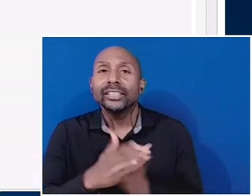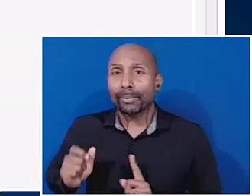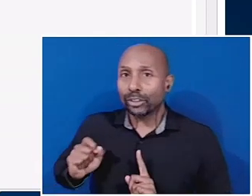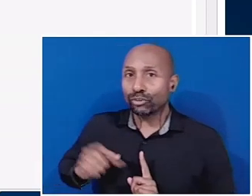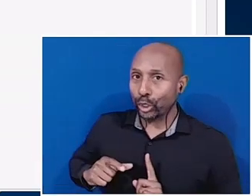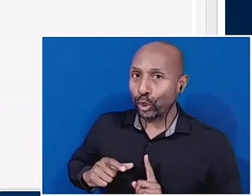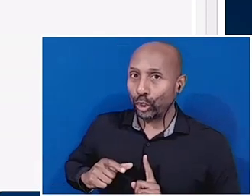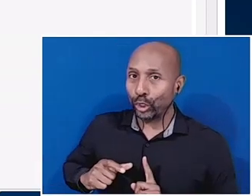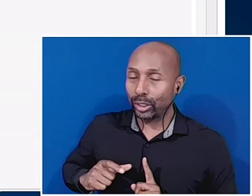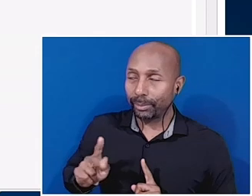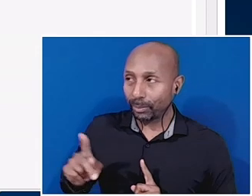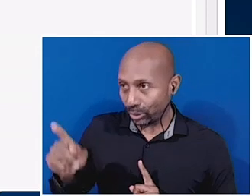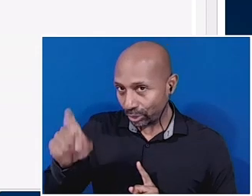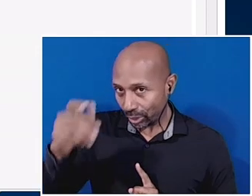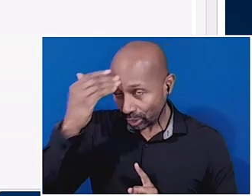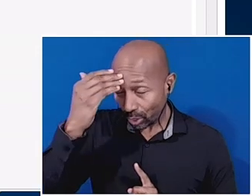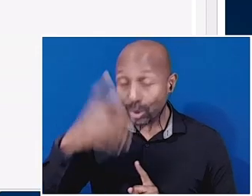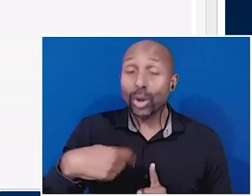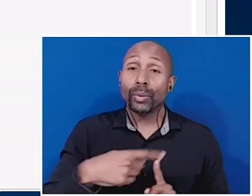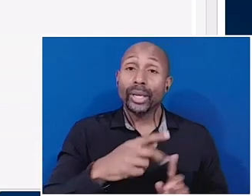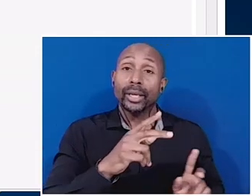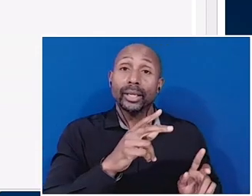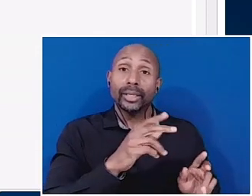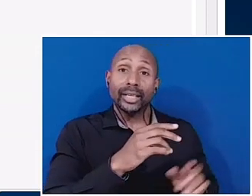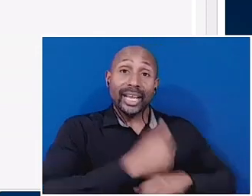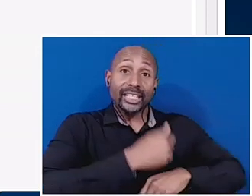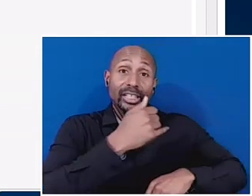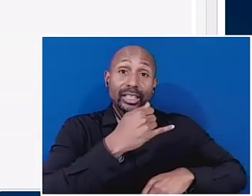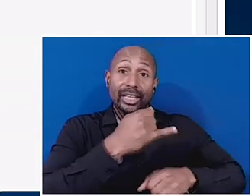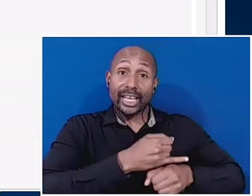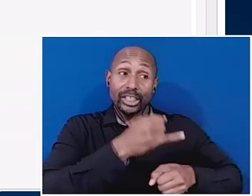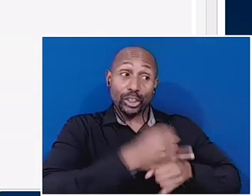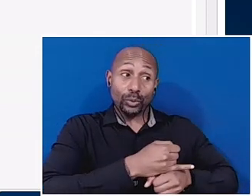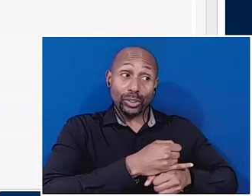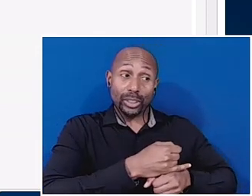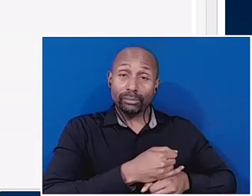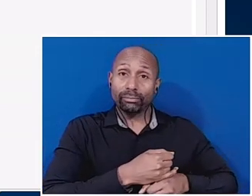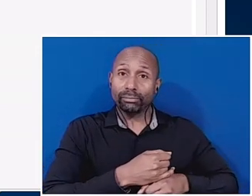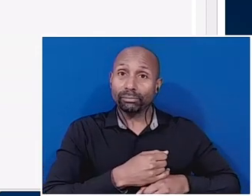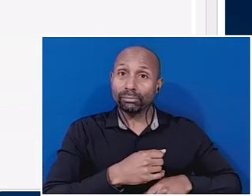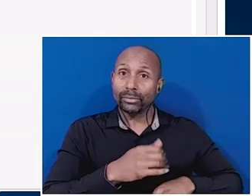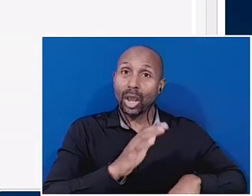institution is on probation, a teach out plan is required.